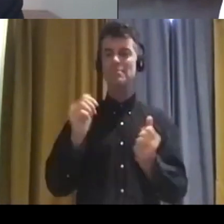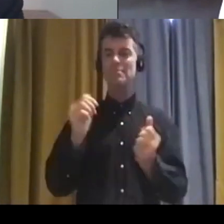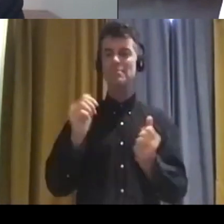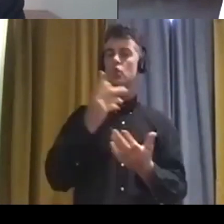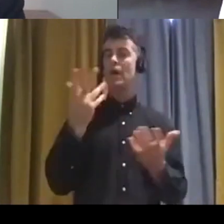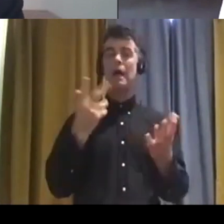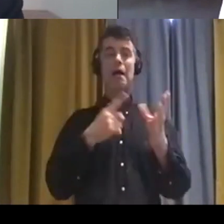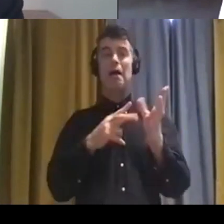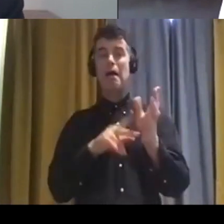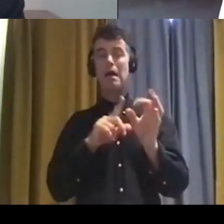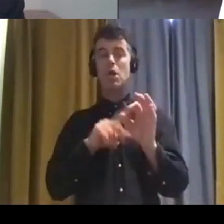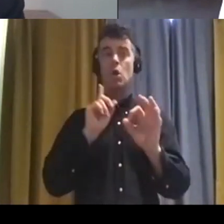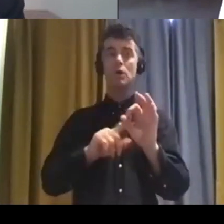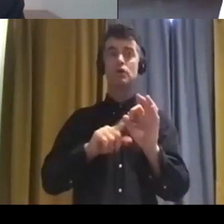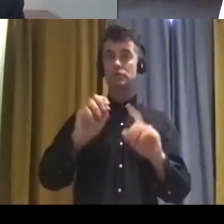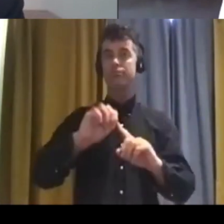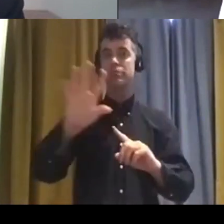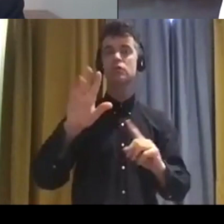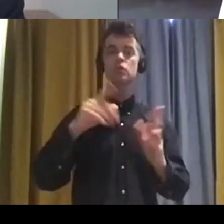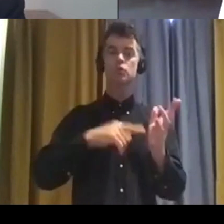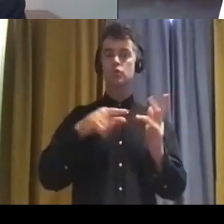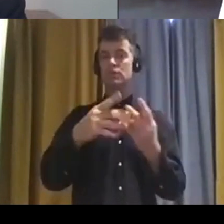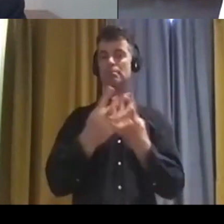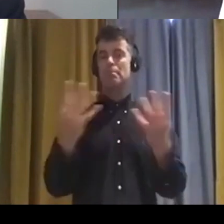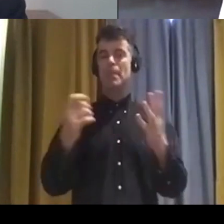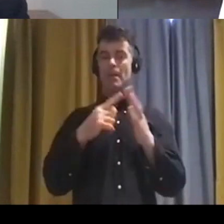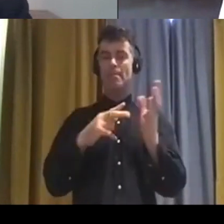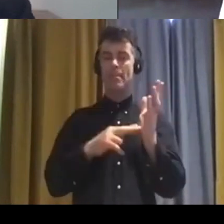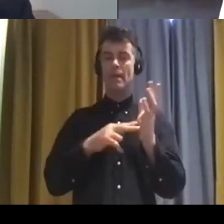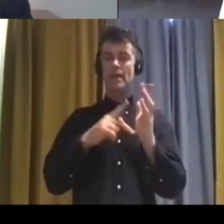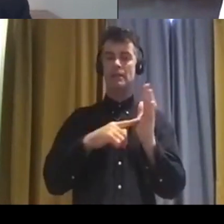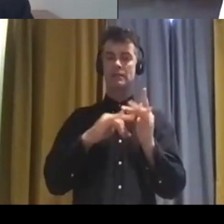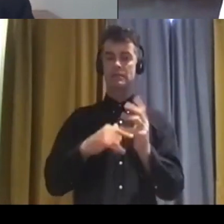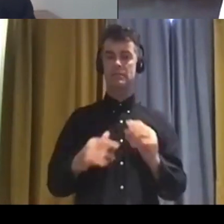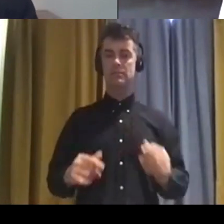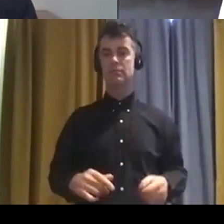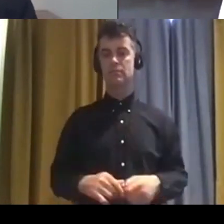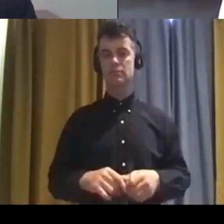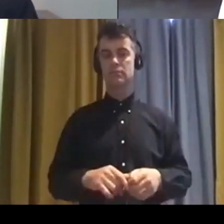you have for any of our panelists as we go along. So let's let's get into this. There's